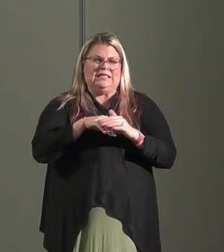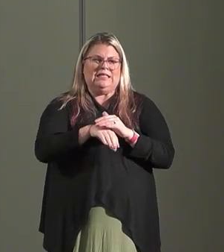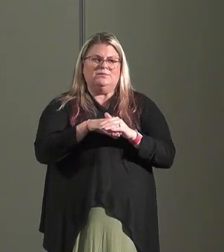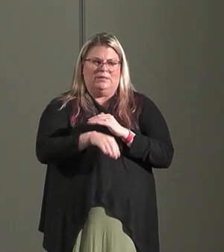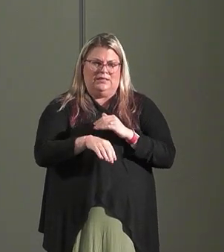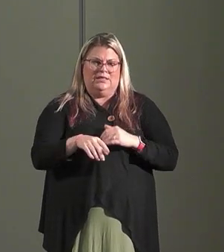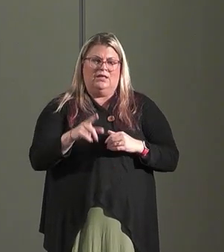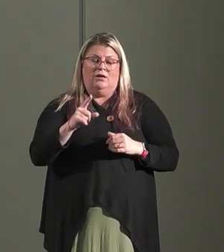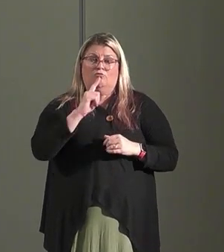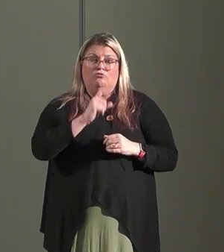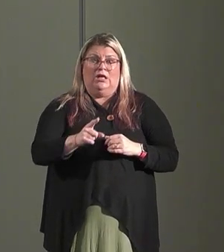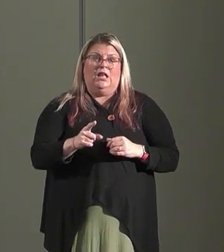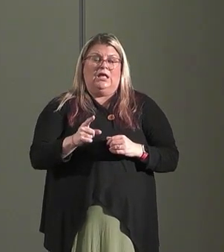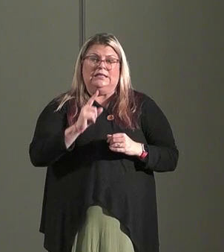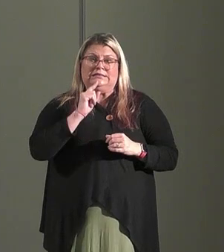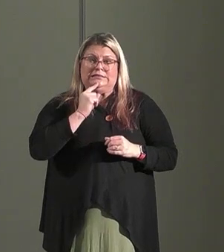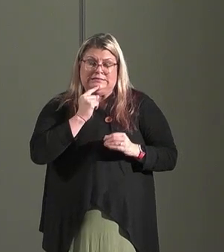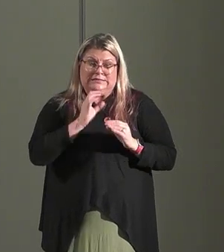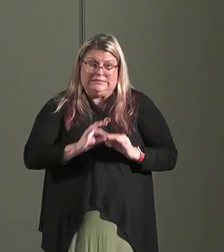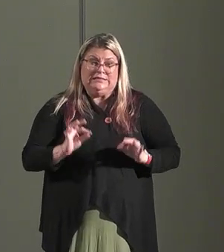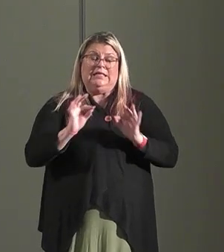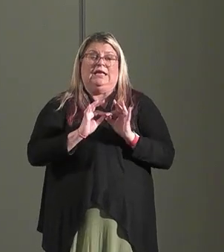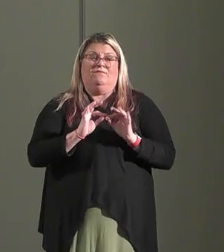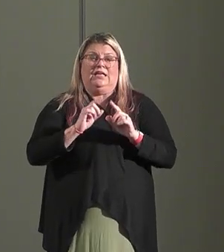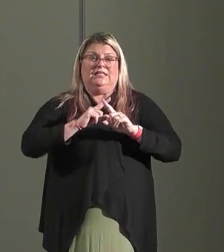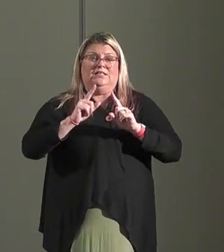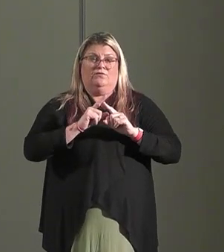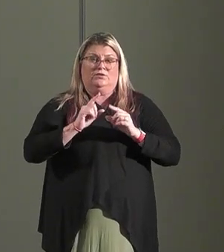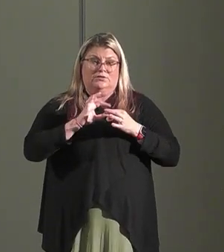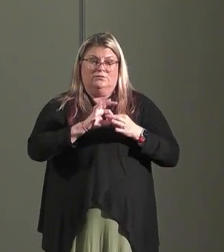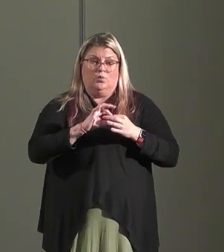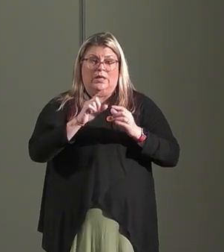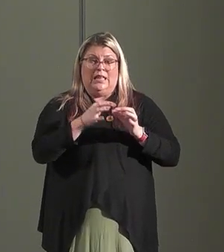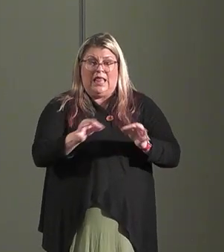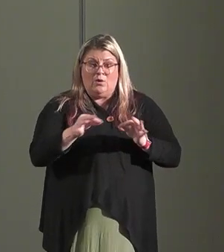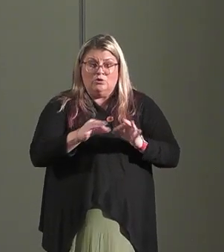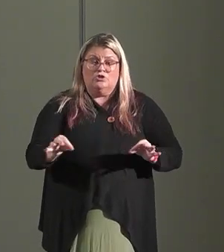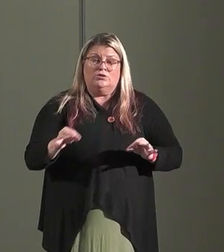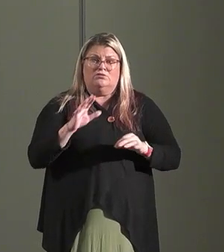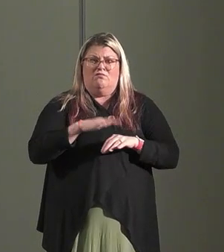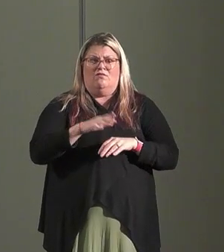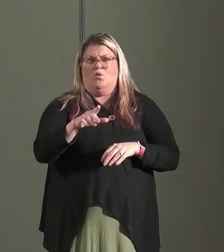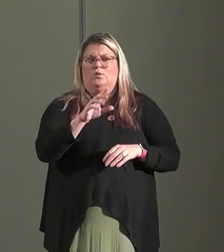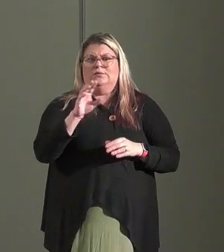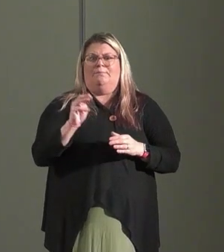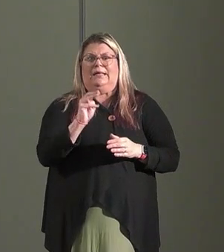are really significant differences across languages of the million pages we analyze.